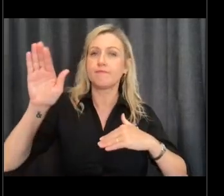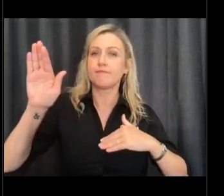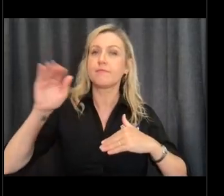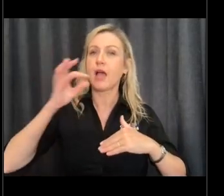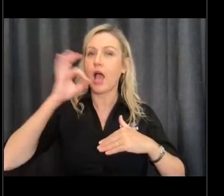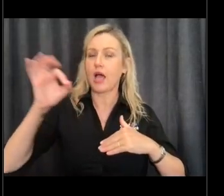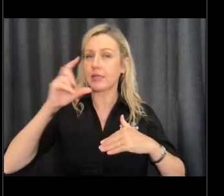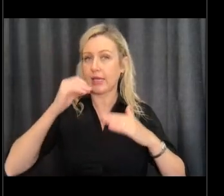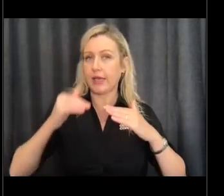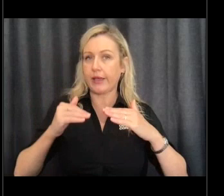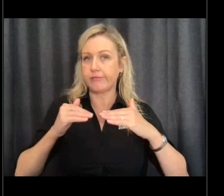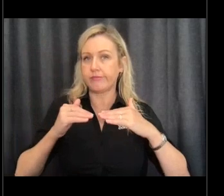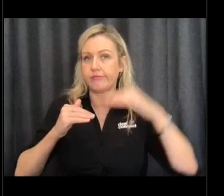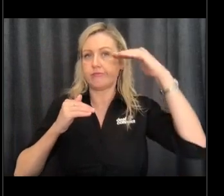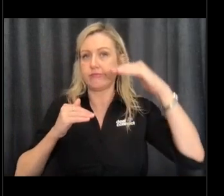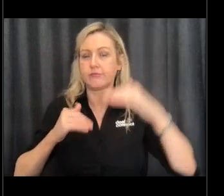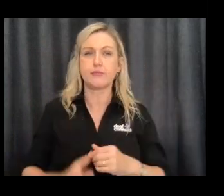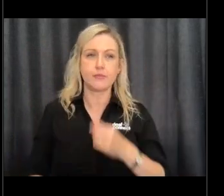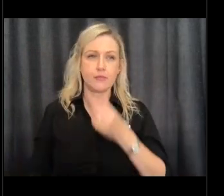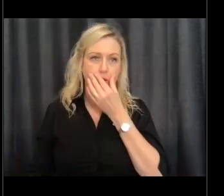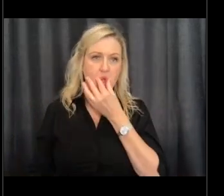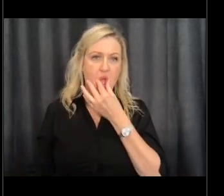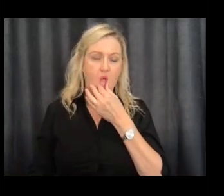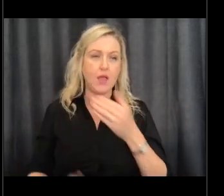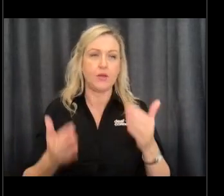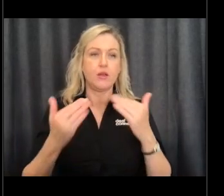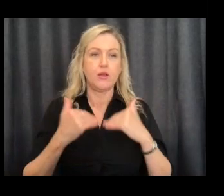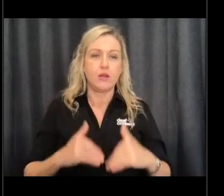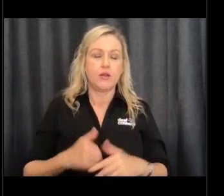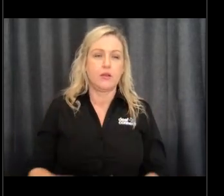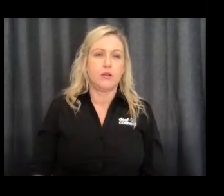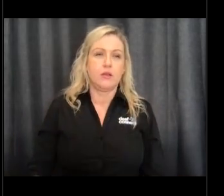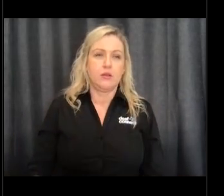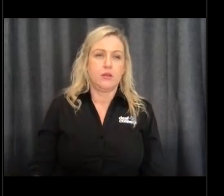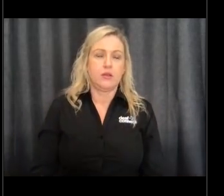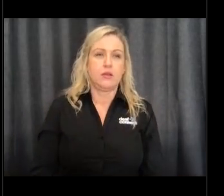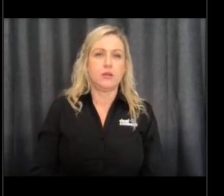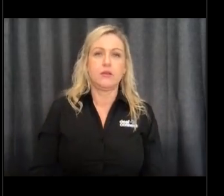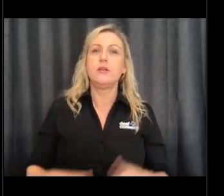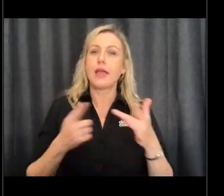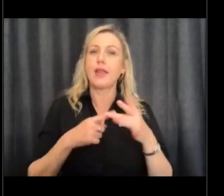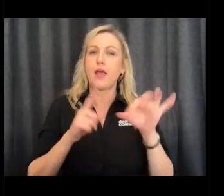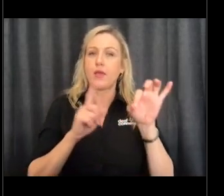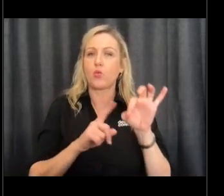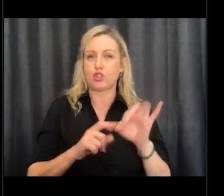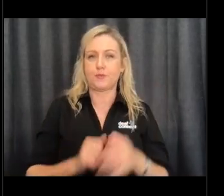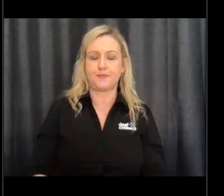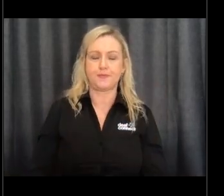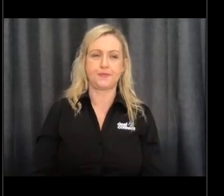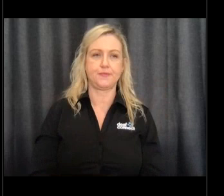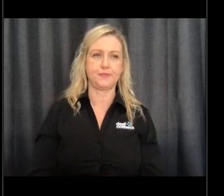Let's move, I think, now to the next slide where we're going to have a poll.